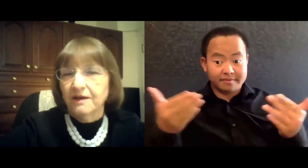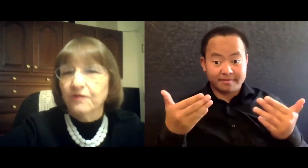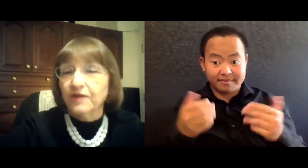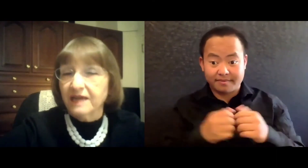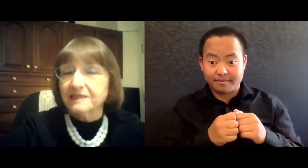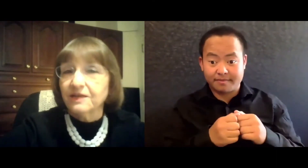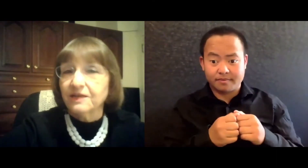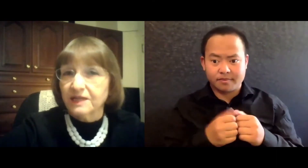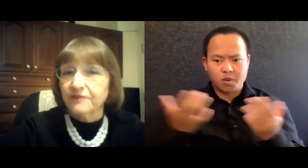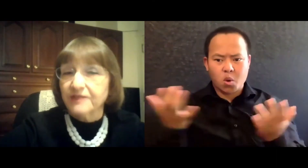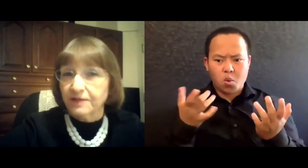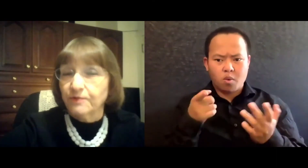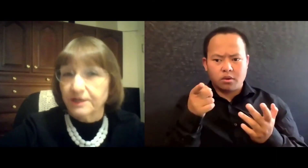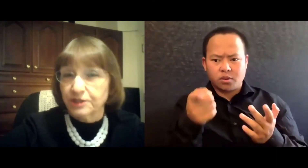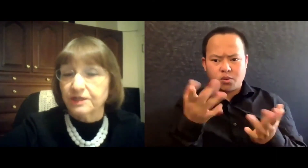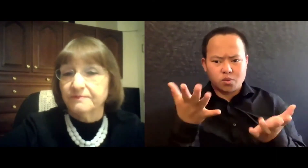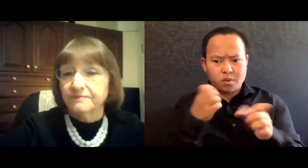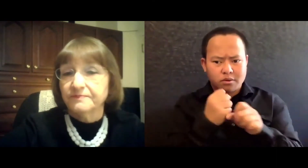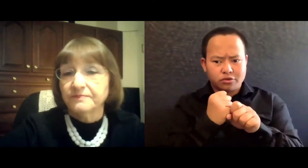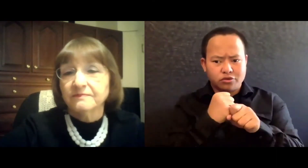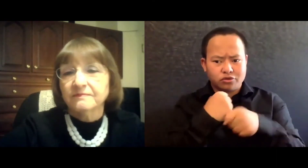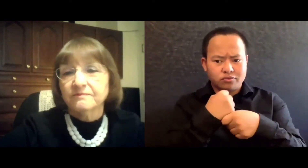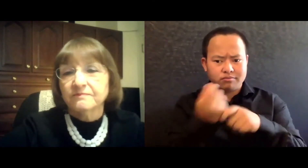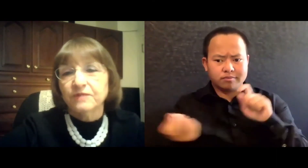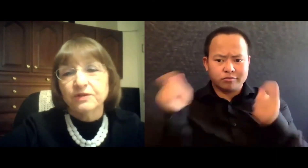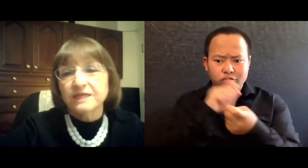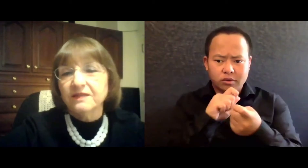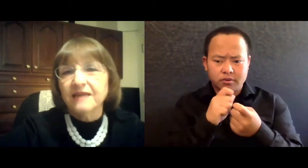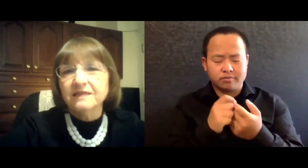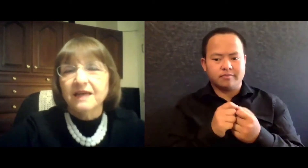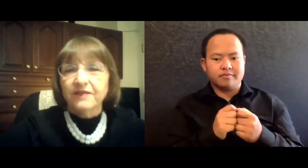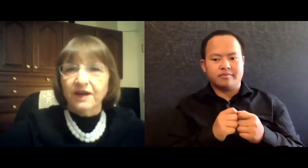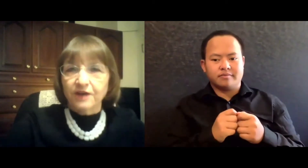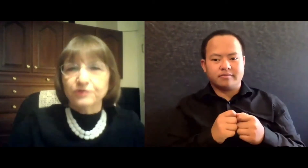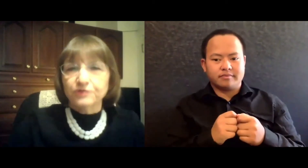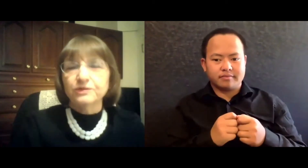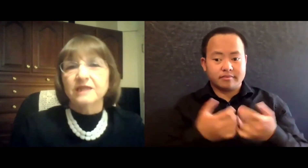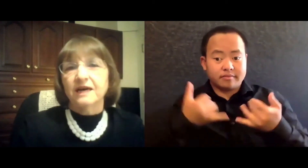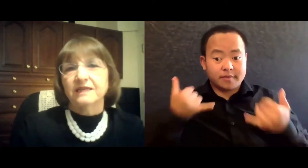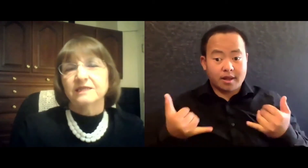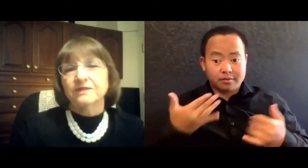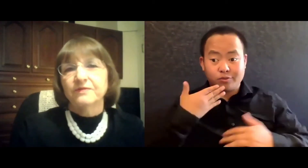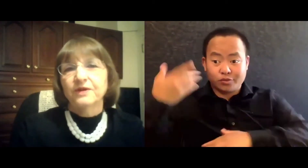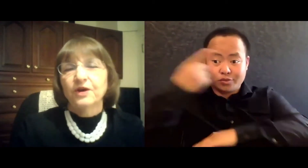for asking yourself that question, because in the end there are two sides.